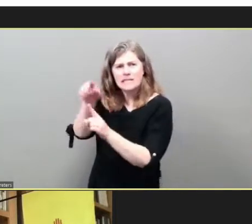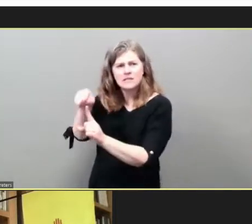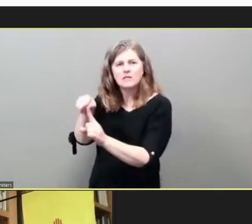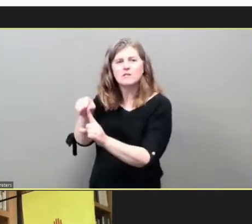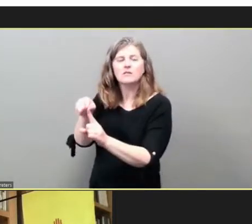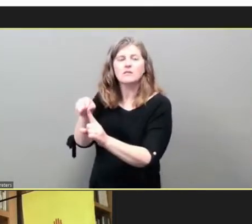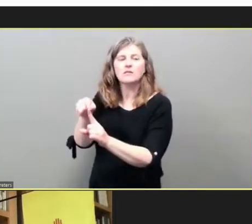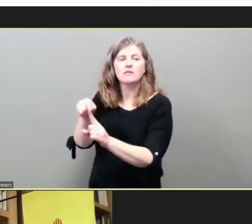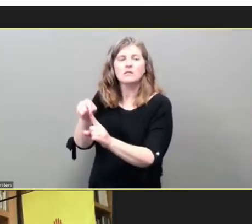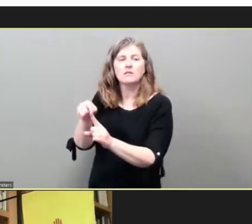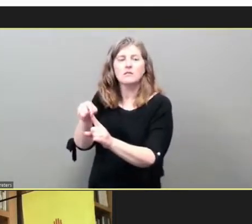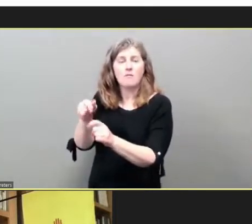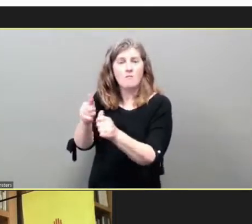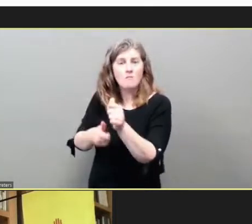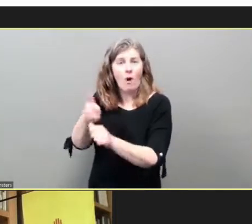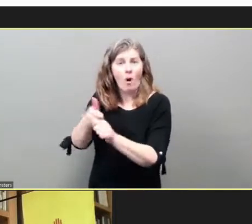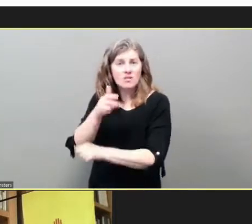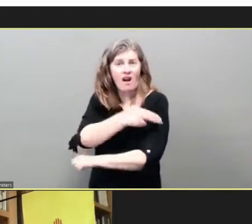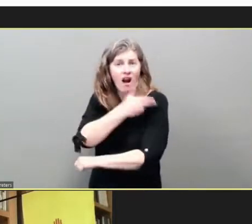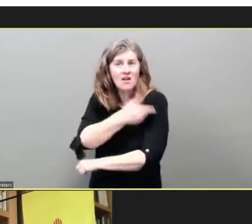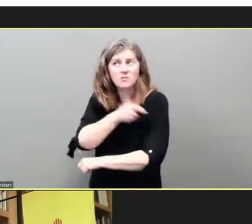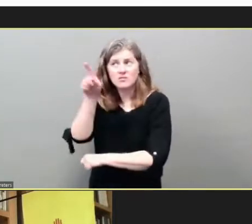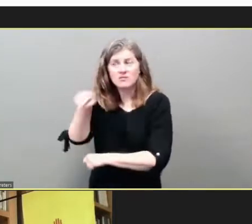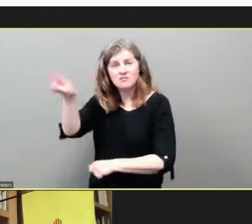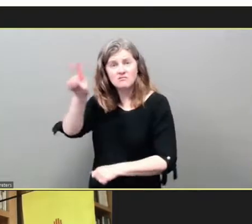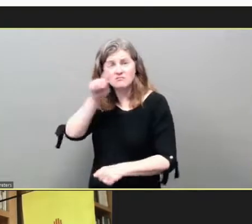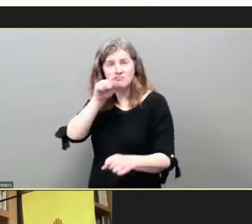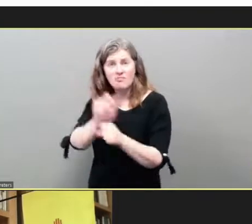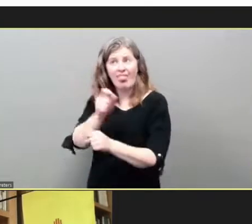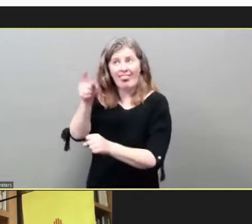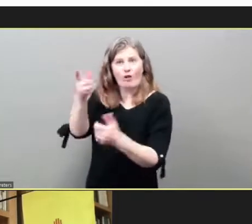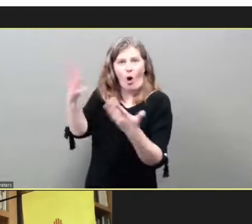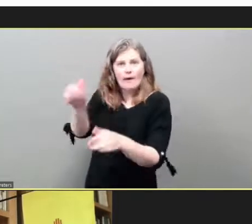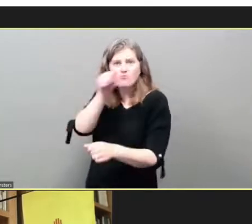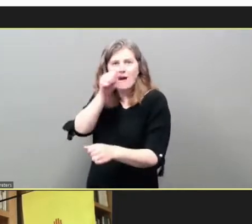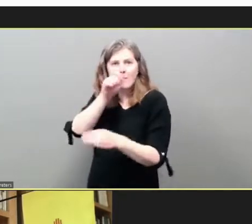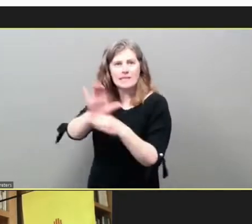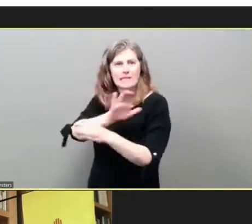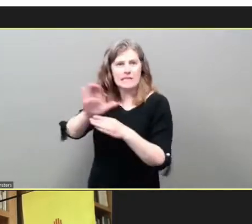the vast majority of hospitals in our state are indeed private entities. Uh,